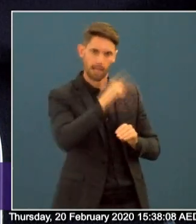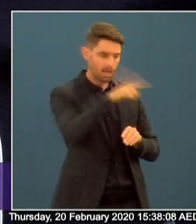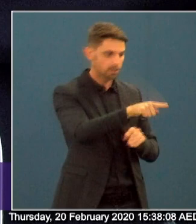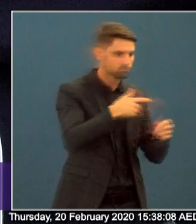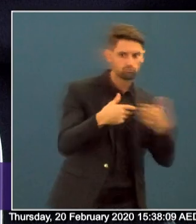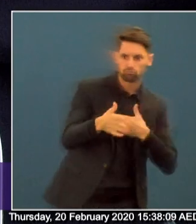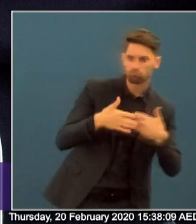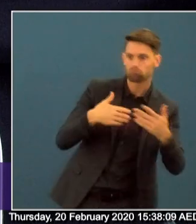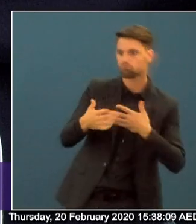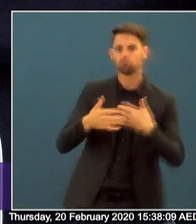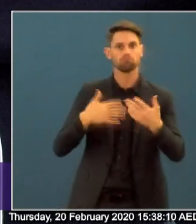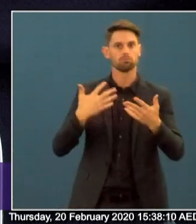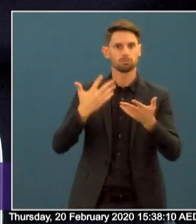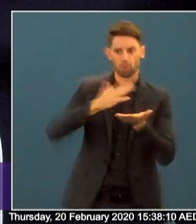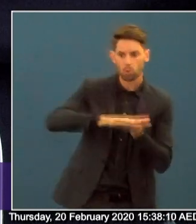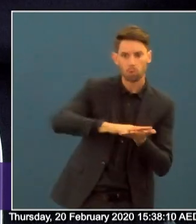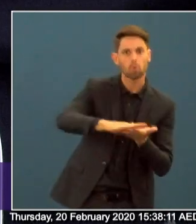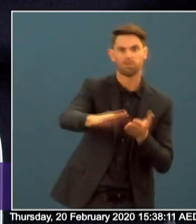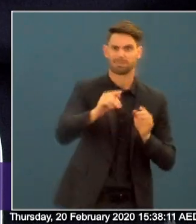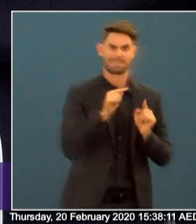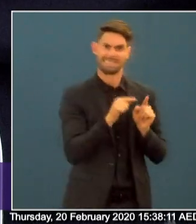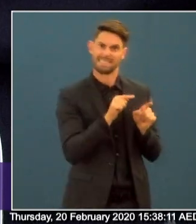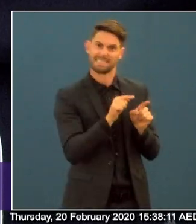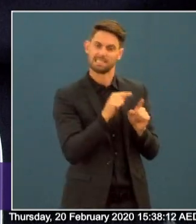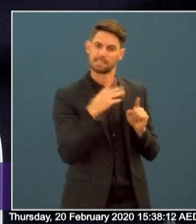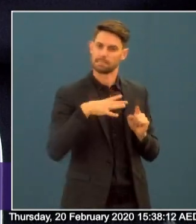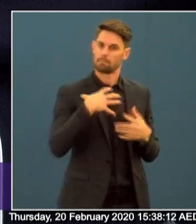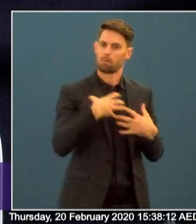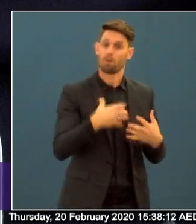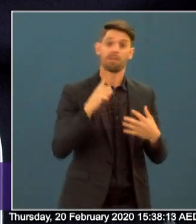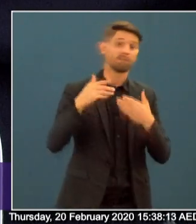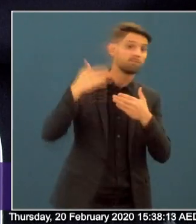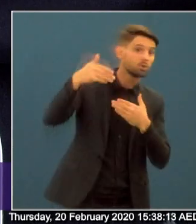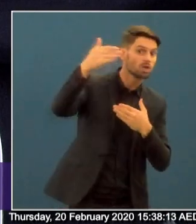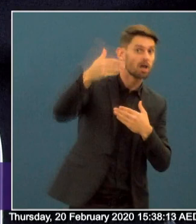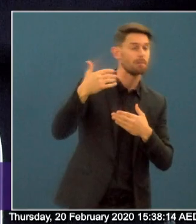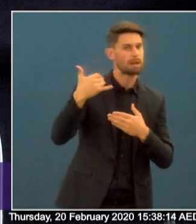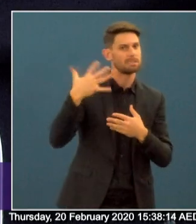opportunities — further funded positions to actually deliver that health care.